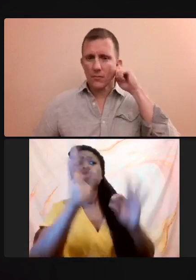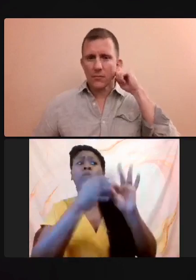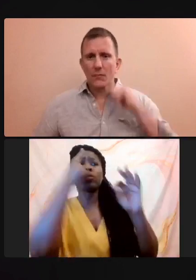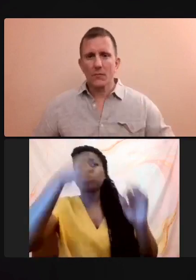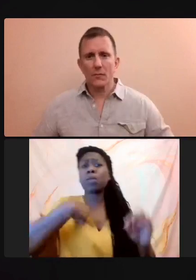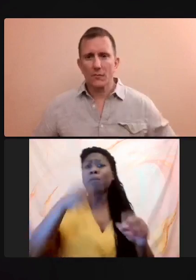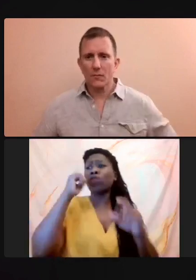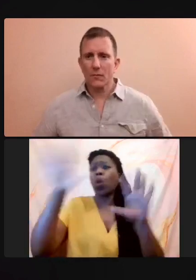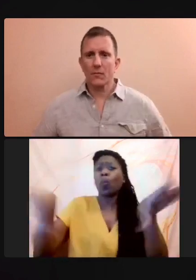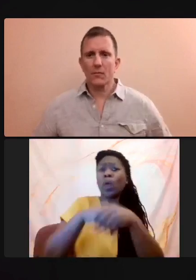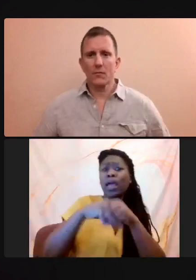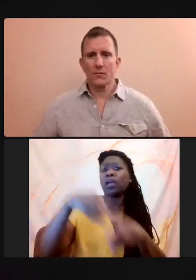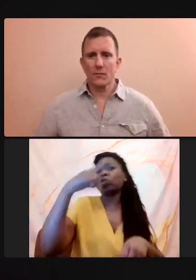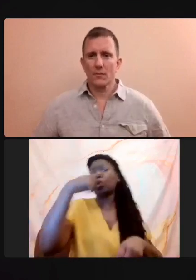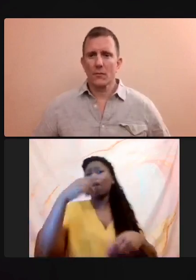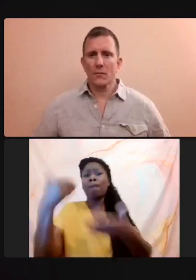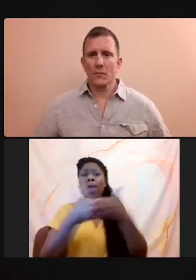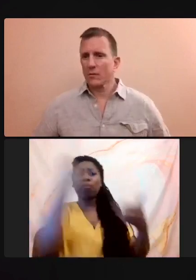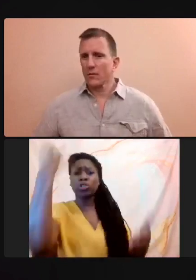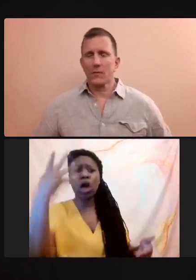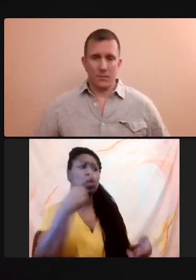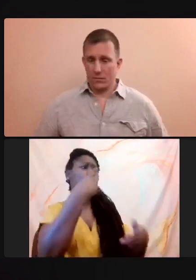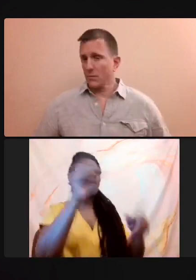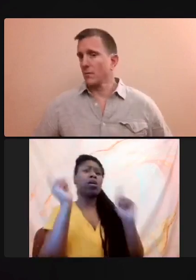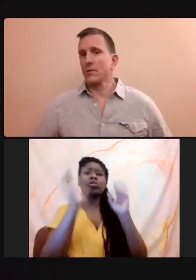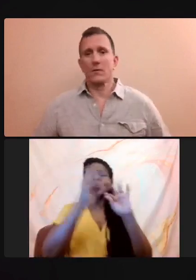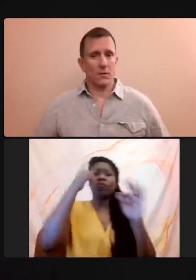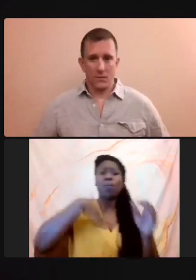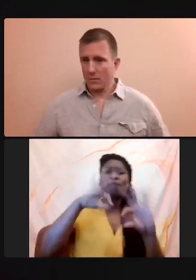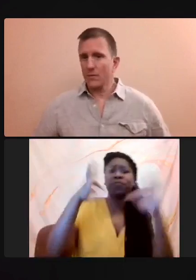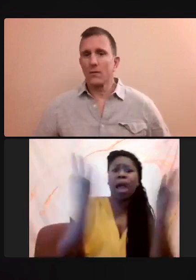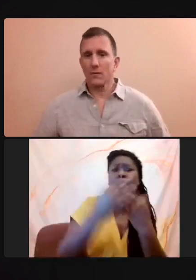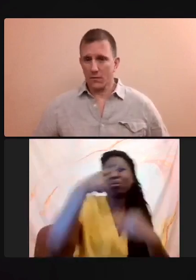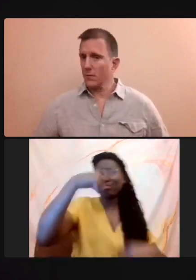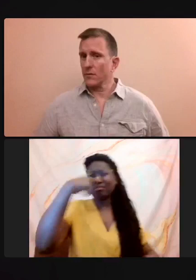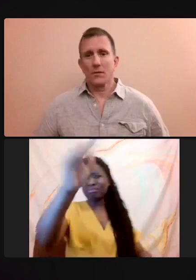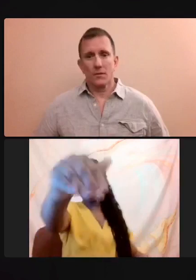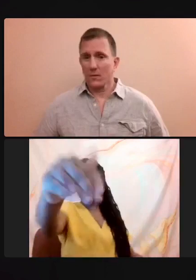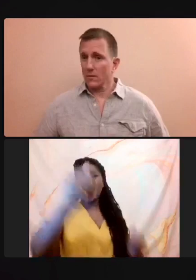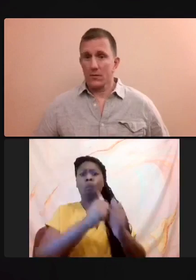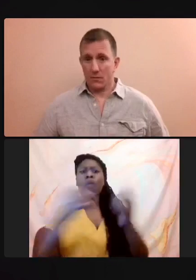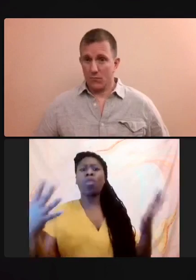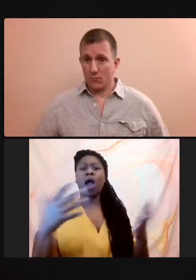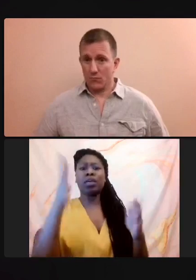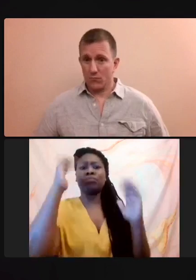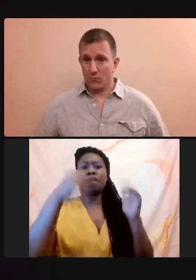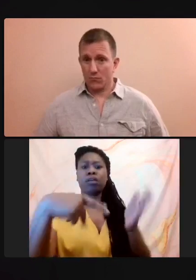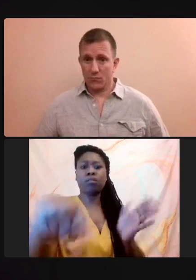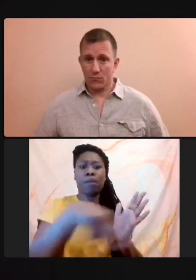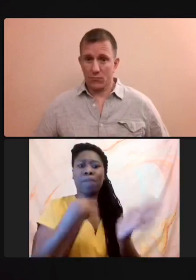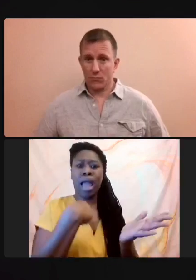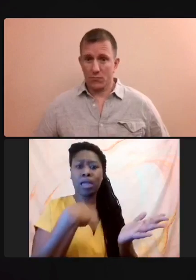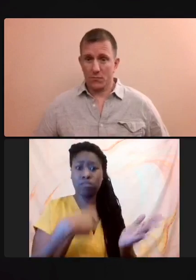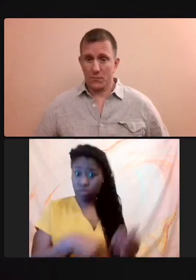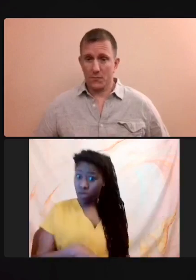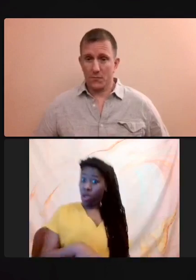You know, we've been taught that blowing up you when you give out something, you don't expect anything in return. But at the same time, that has to change.